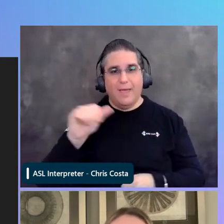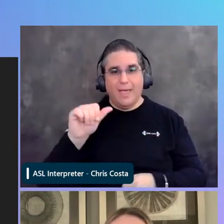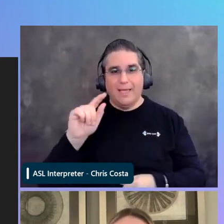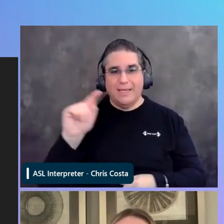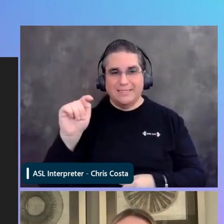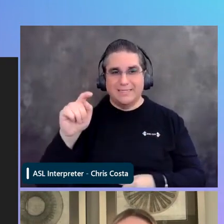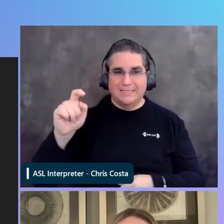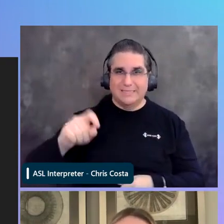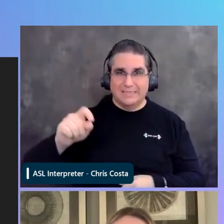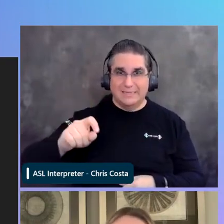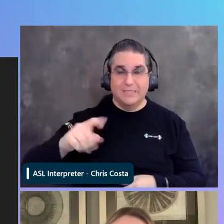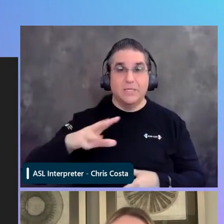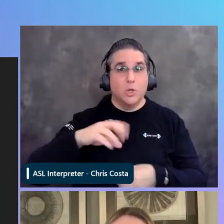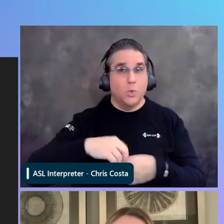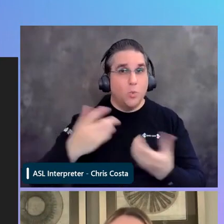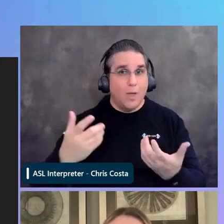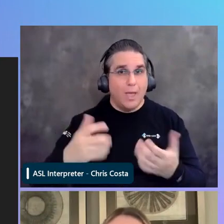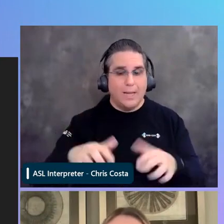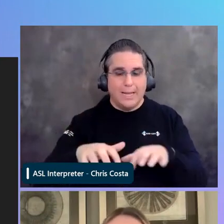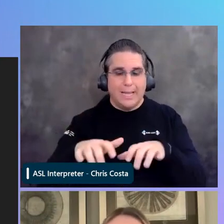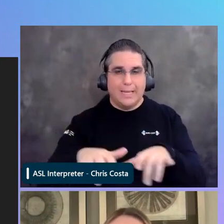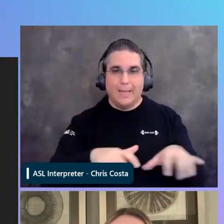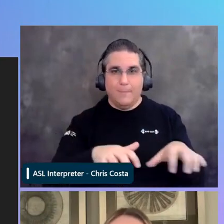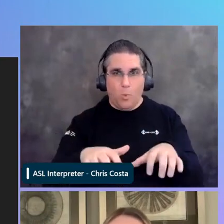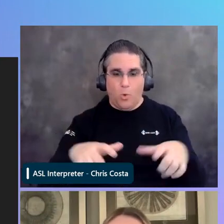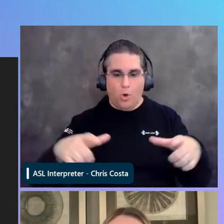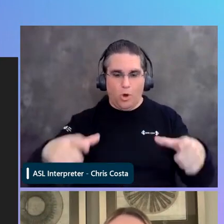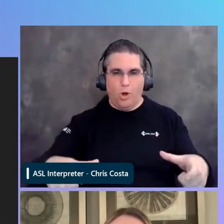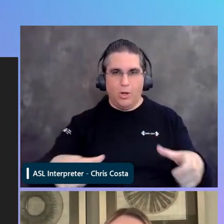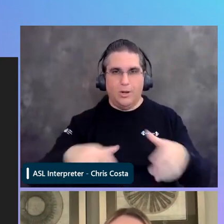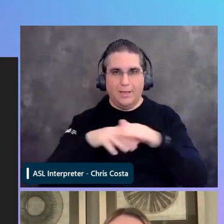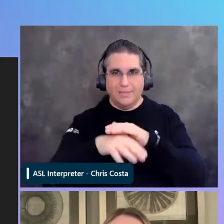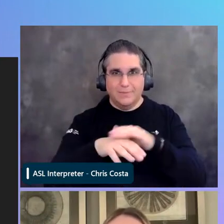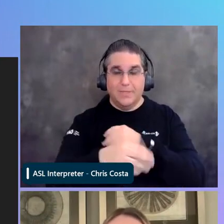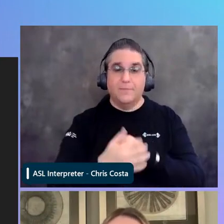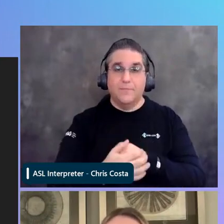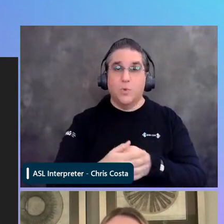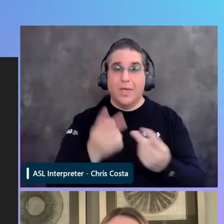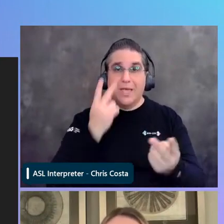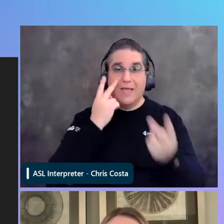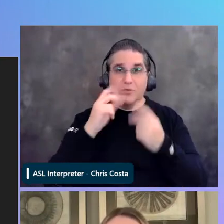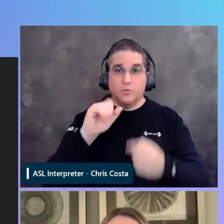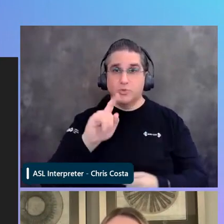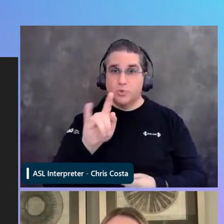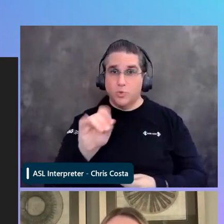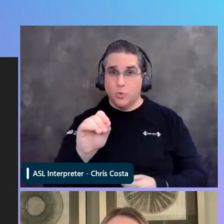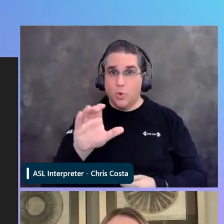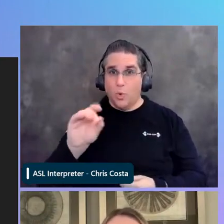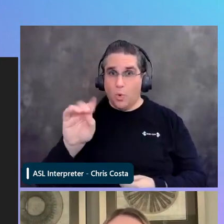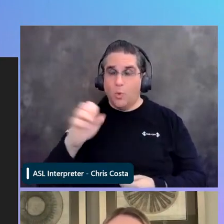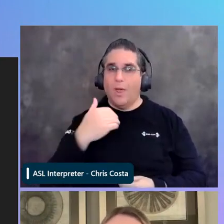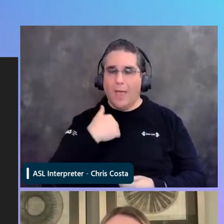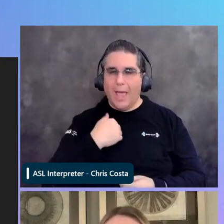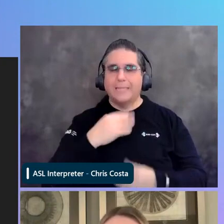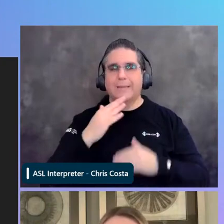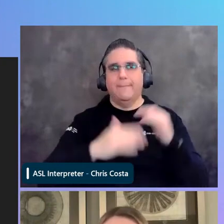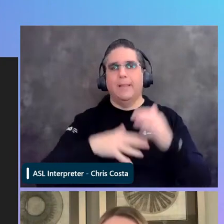keyboard accessibility. So Visual Studio Code has a built in keyboard accessibility. And